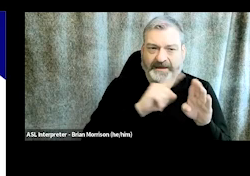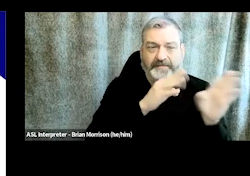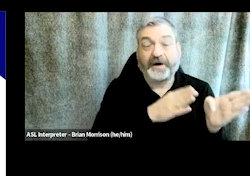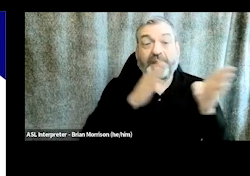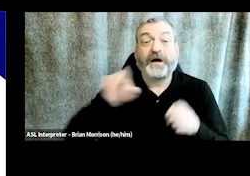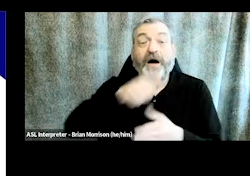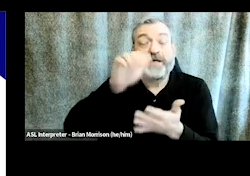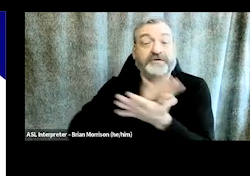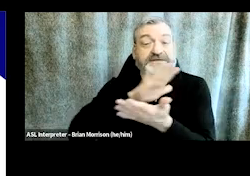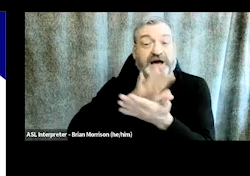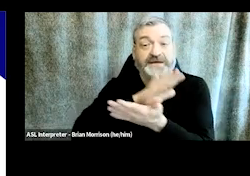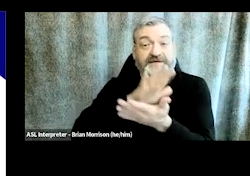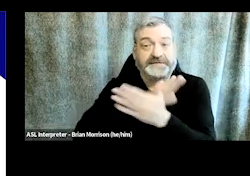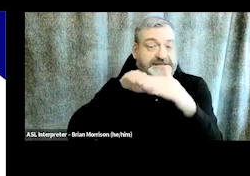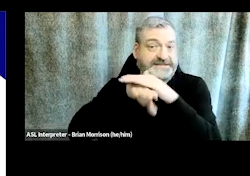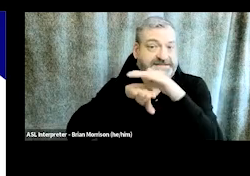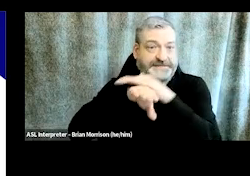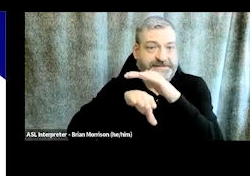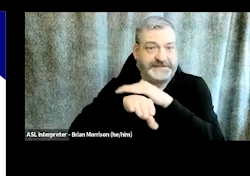accessibility, it's really not any different.